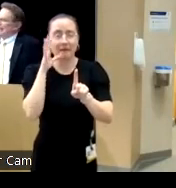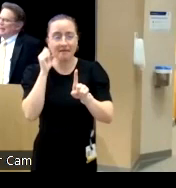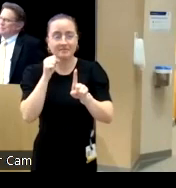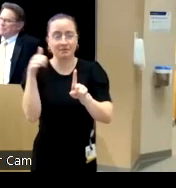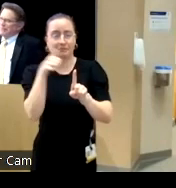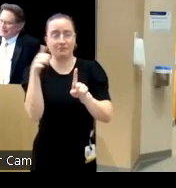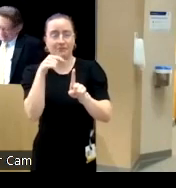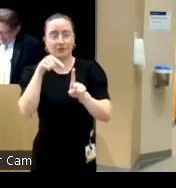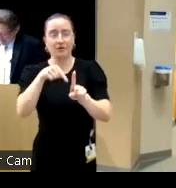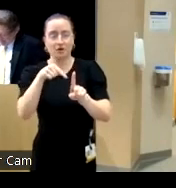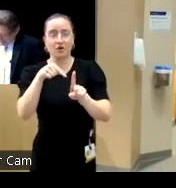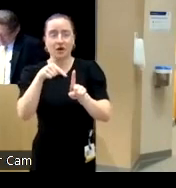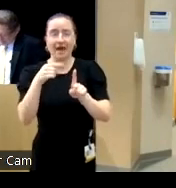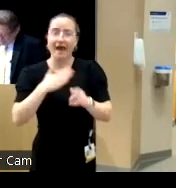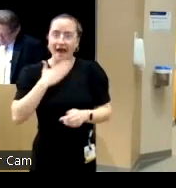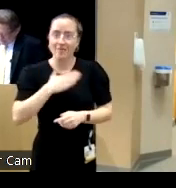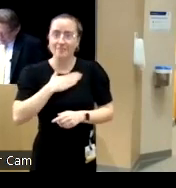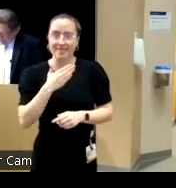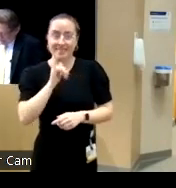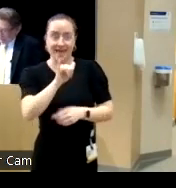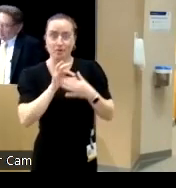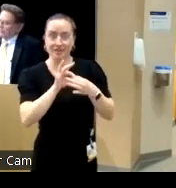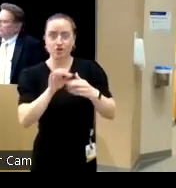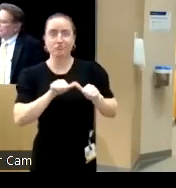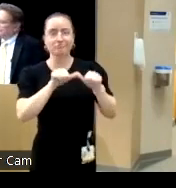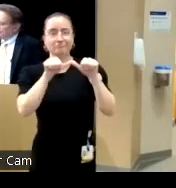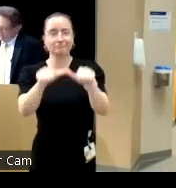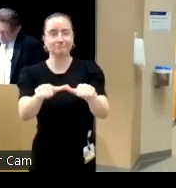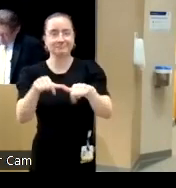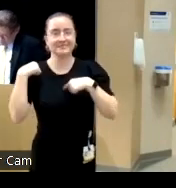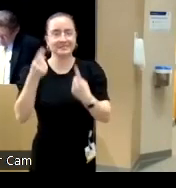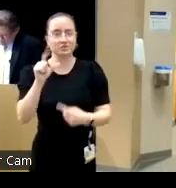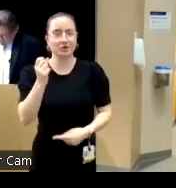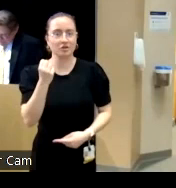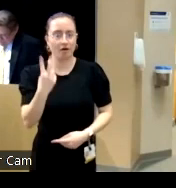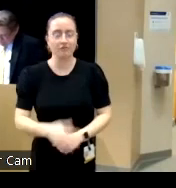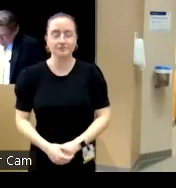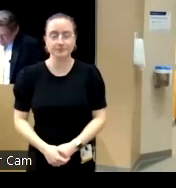really glad to be able then to continue a relationship with over the years she